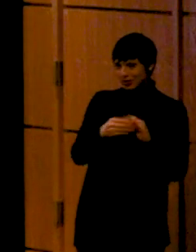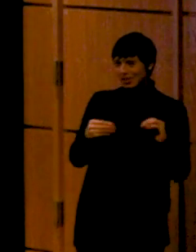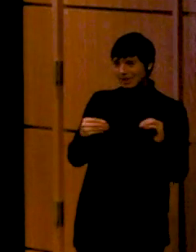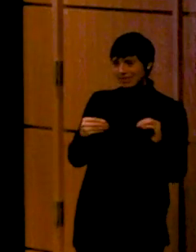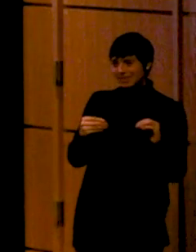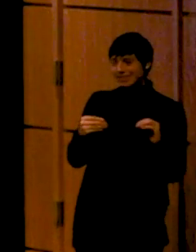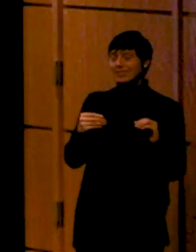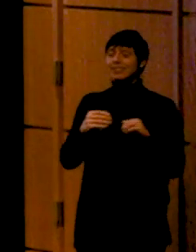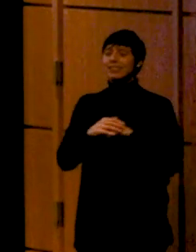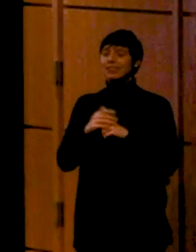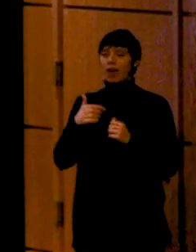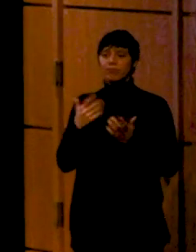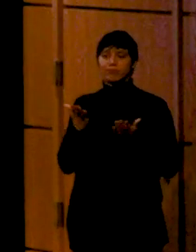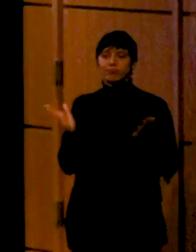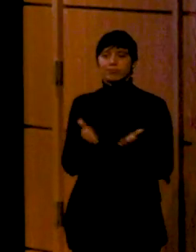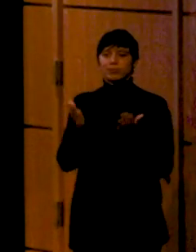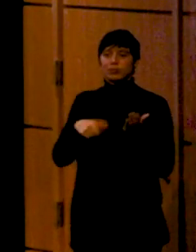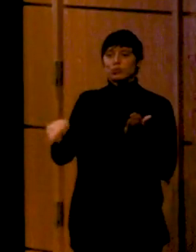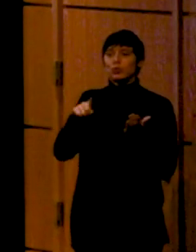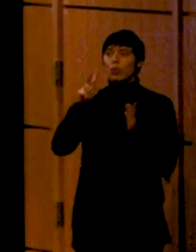go up and really see them yourself.